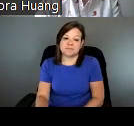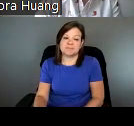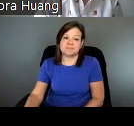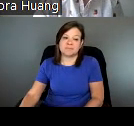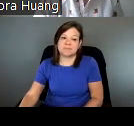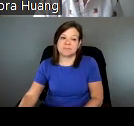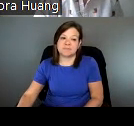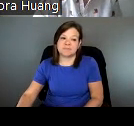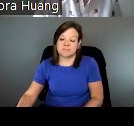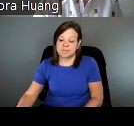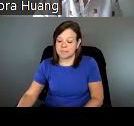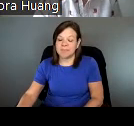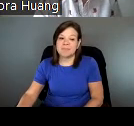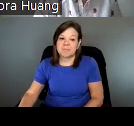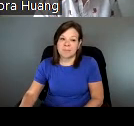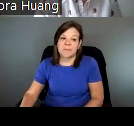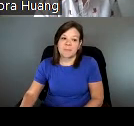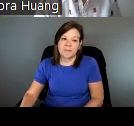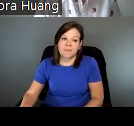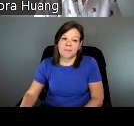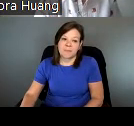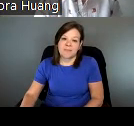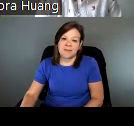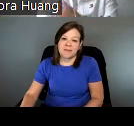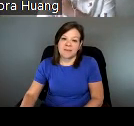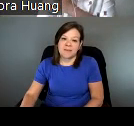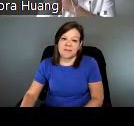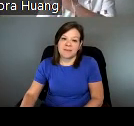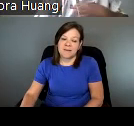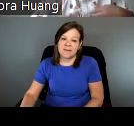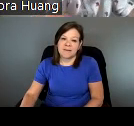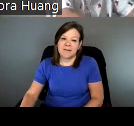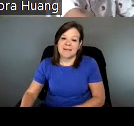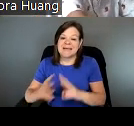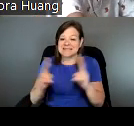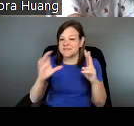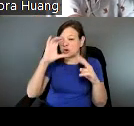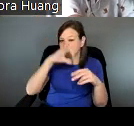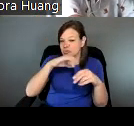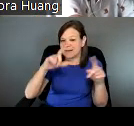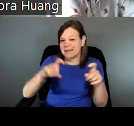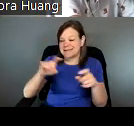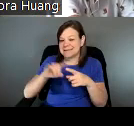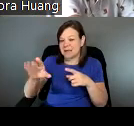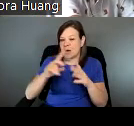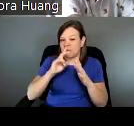And as Flora said, I did test the reading order with my screen reader because I really didn't